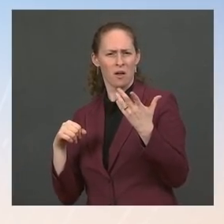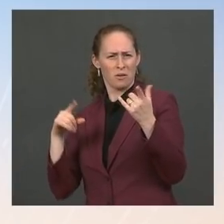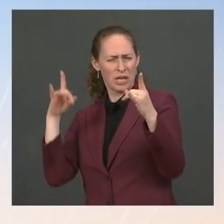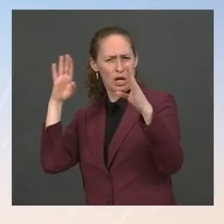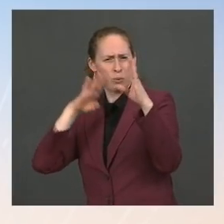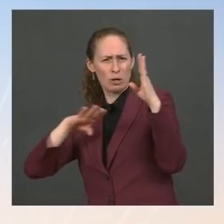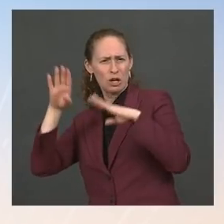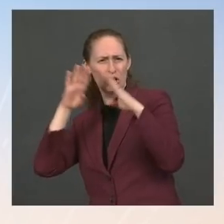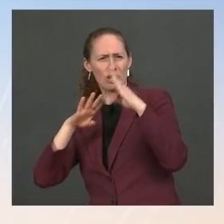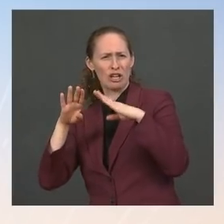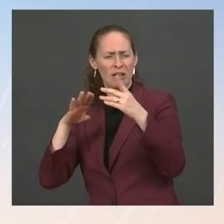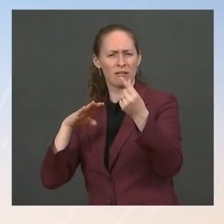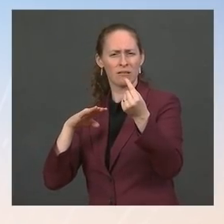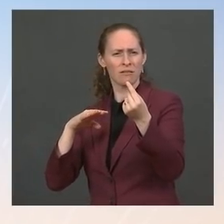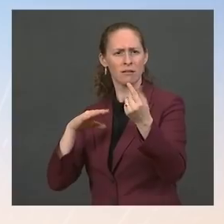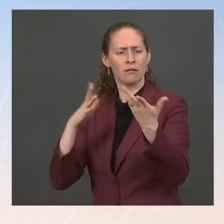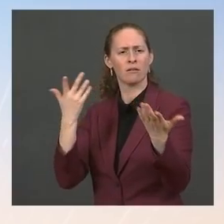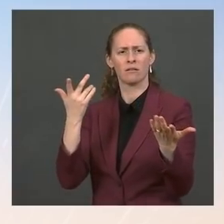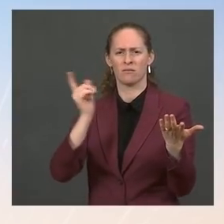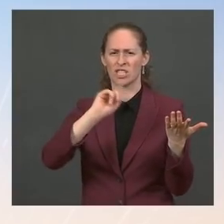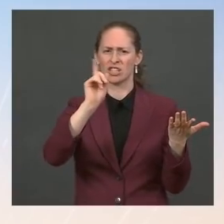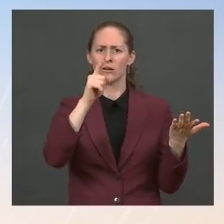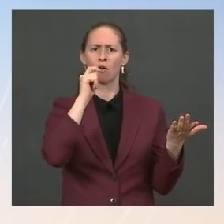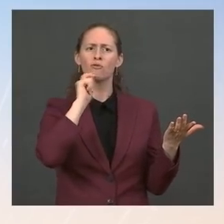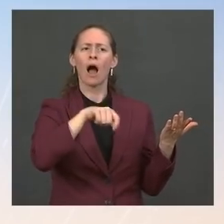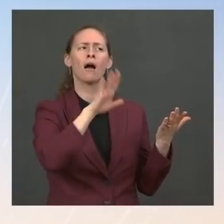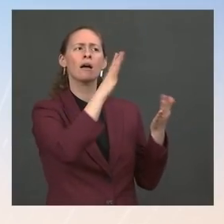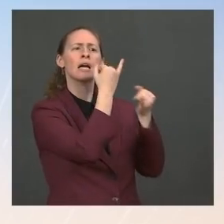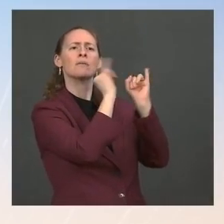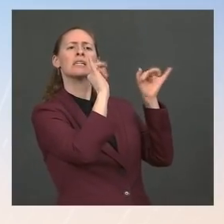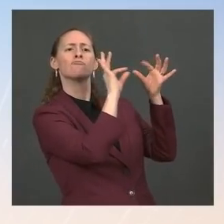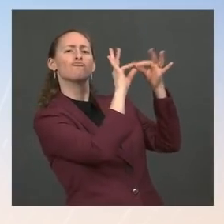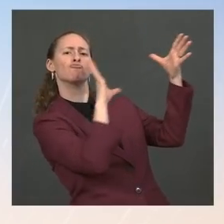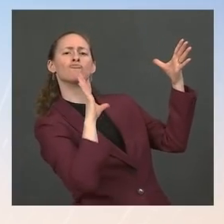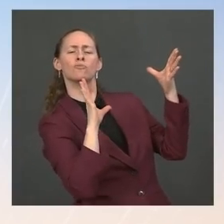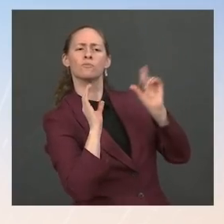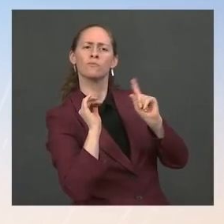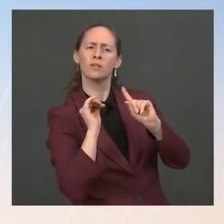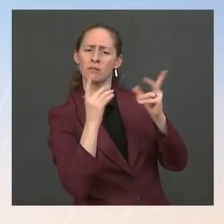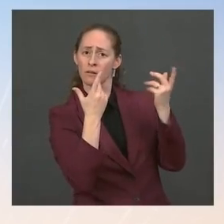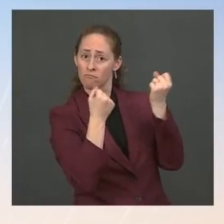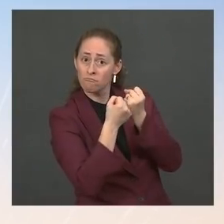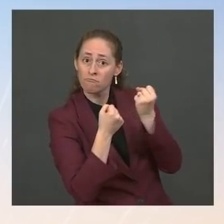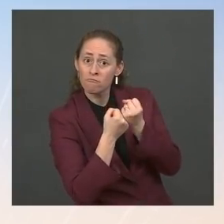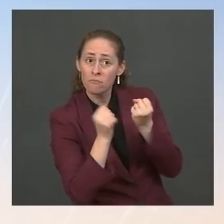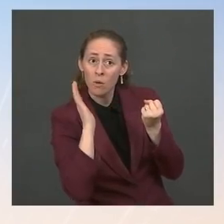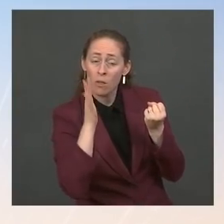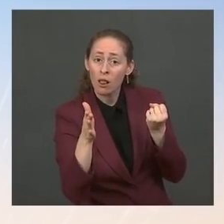But has -- it doesn't seem there's been any indication of more support on the way from the U.S. right now.